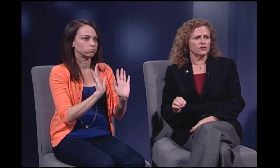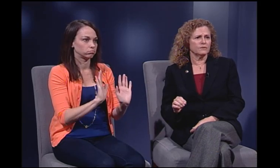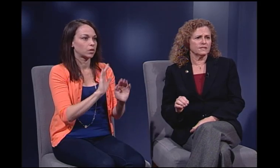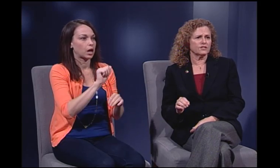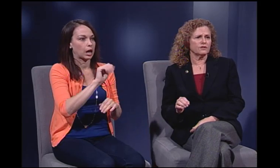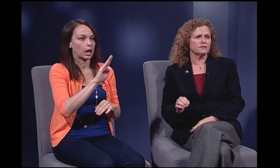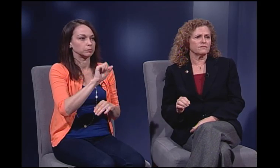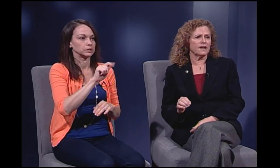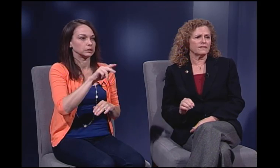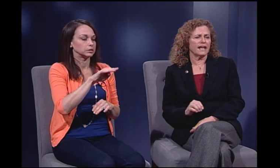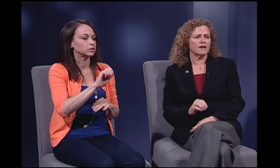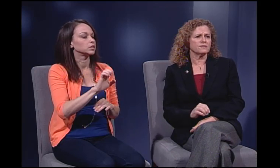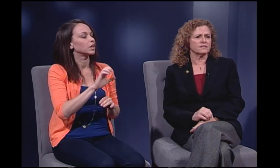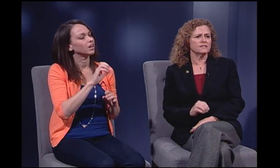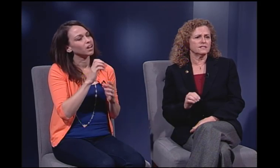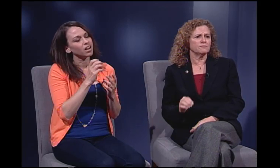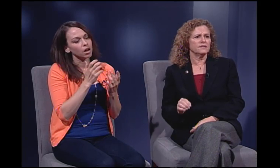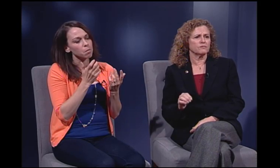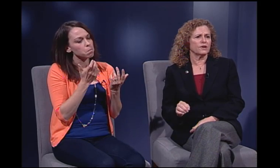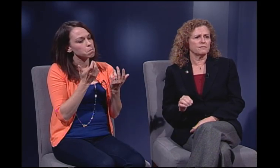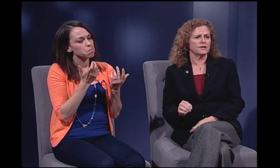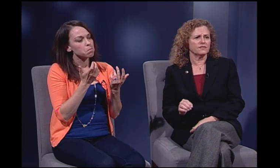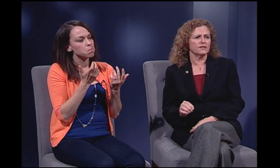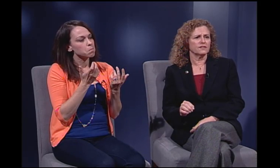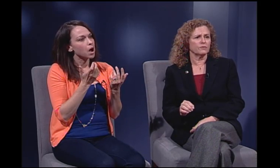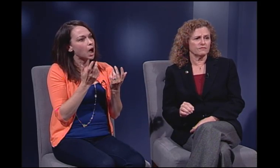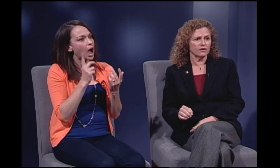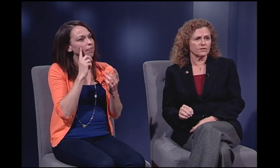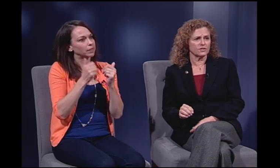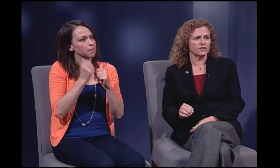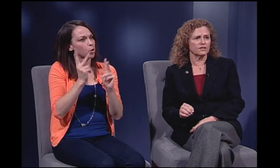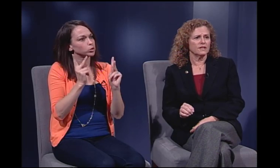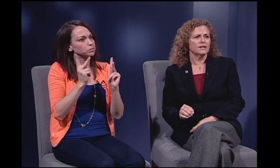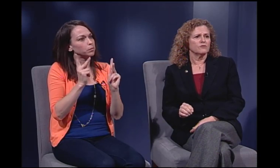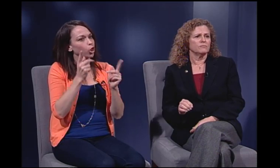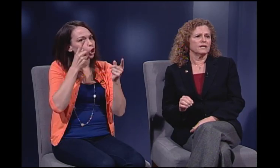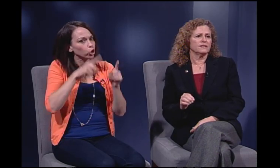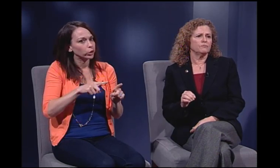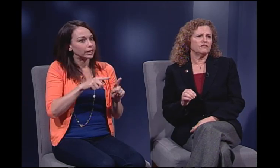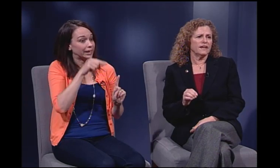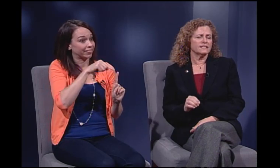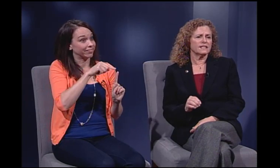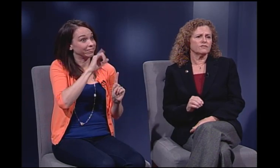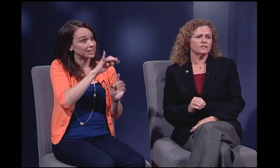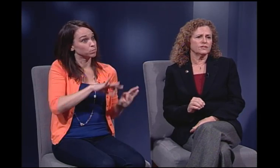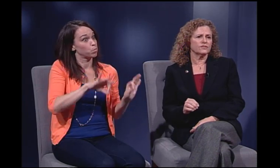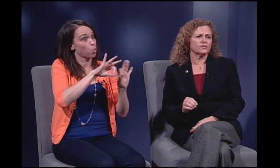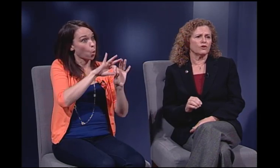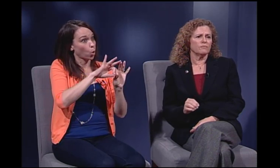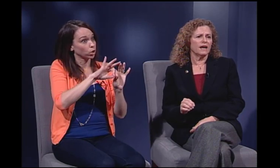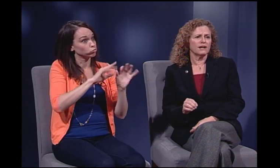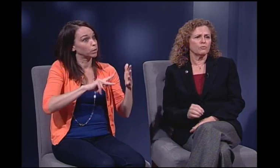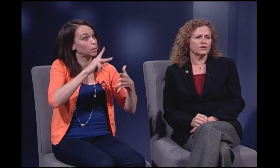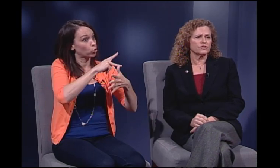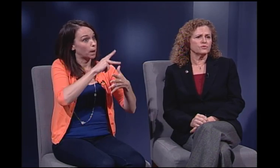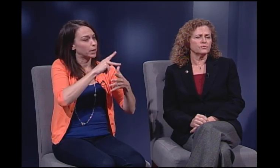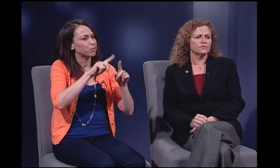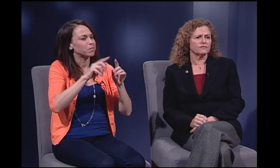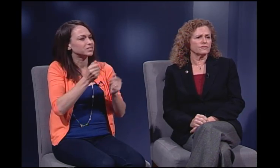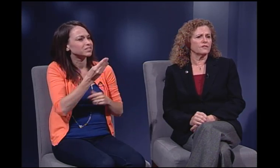who would disagree with the fact that abstinence needs to be the primary thing that we focus on, but we've had several years go by where schools have thought